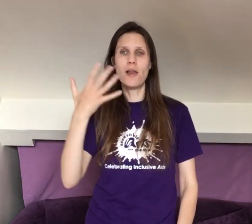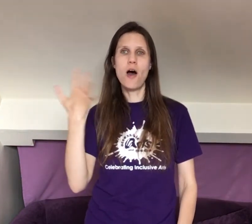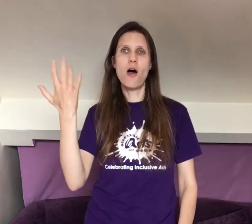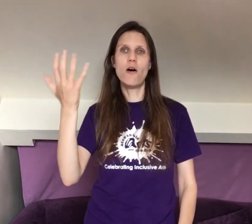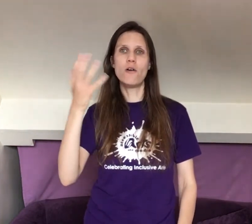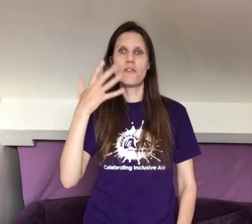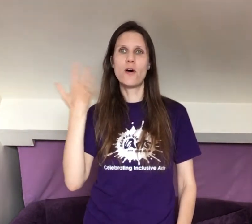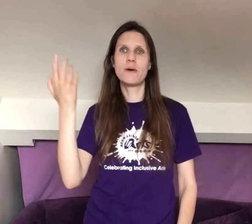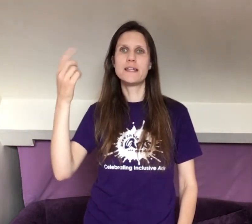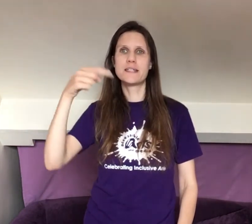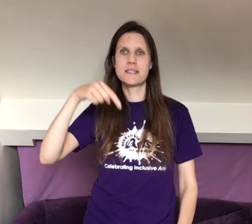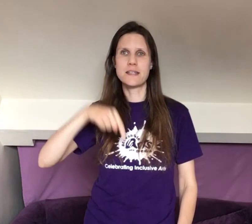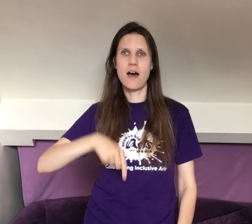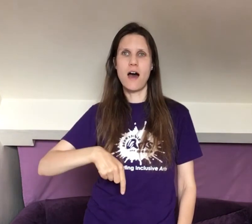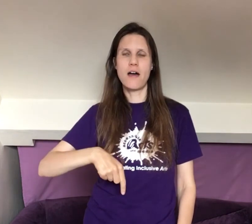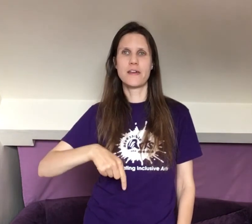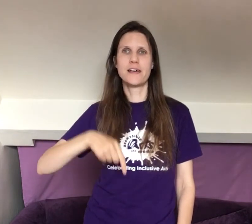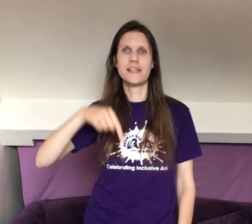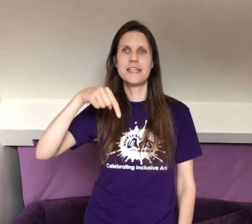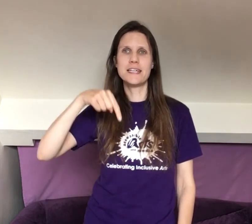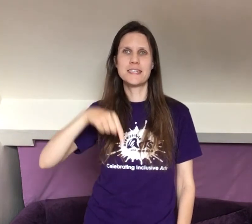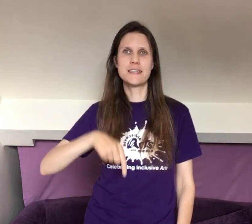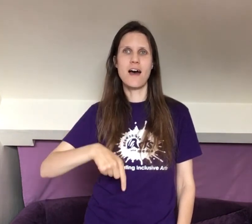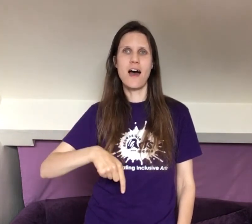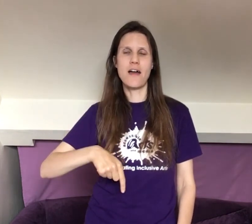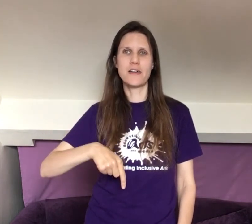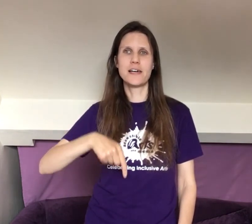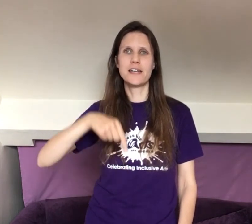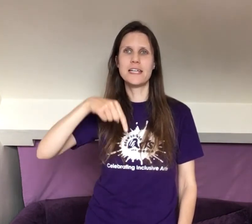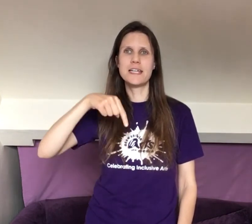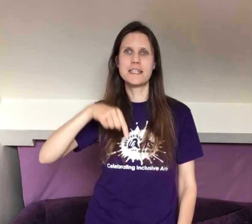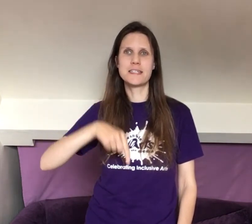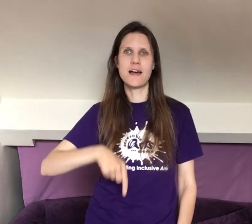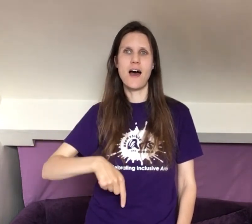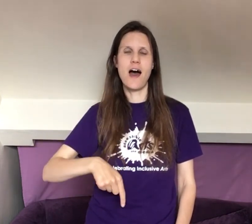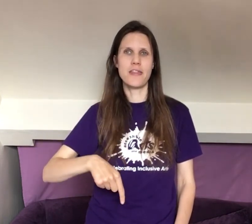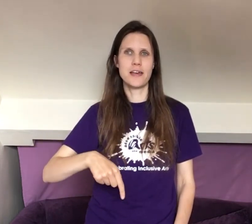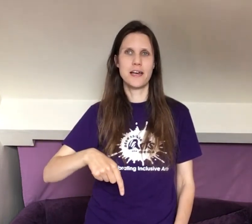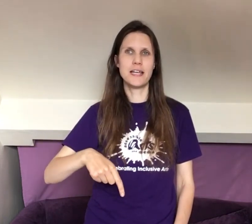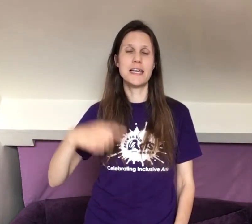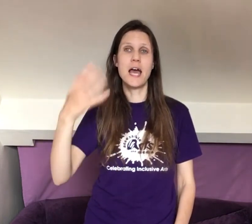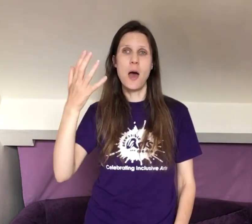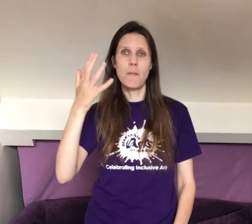Blow the wind southerly, southerly, southerly,